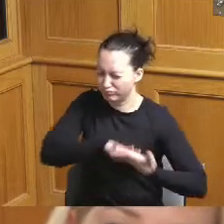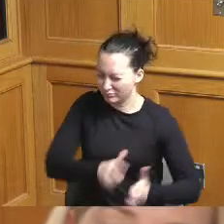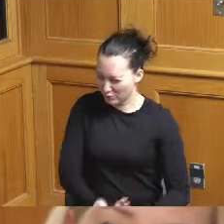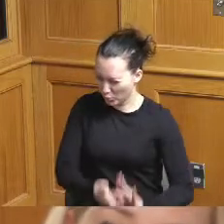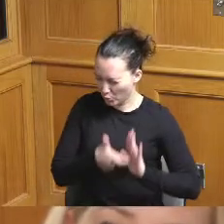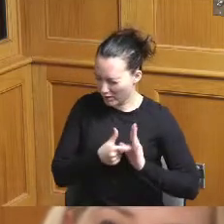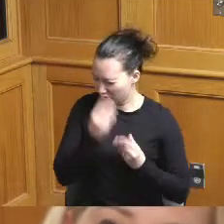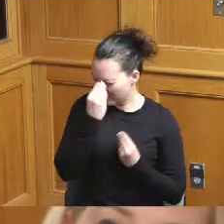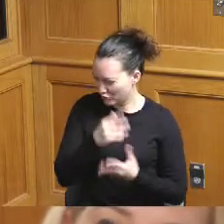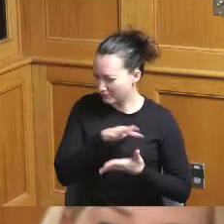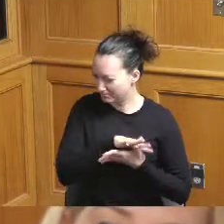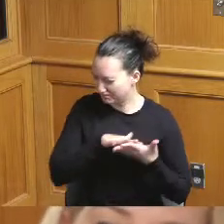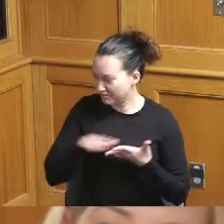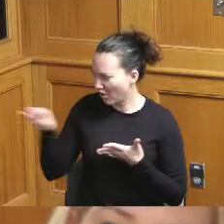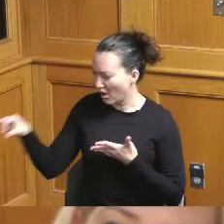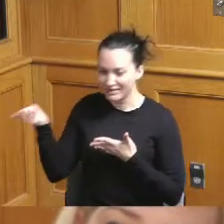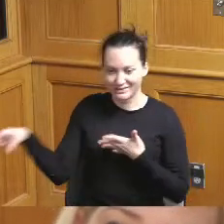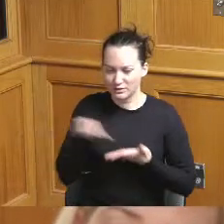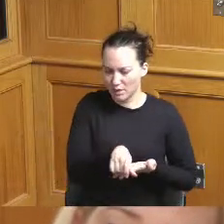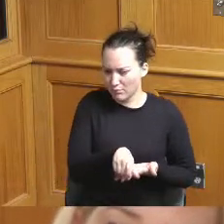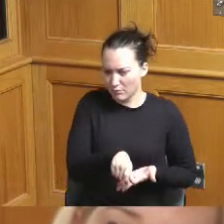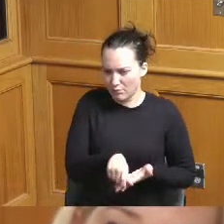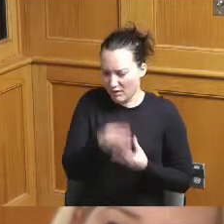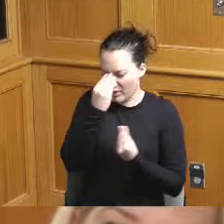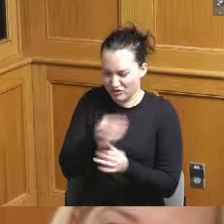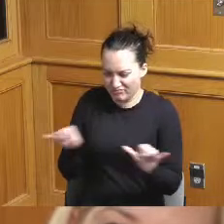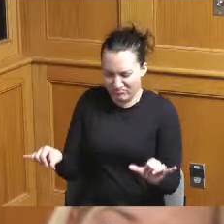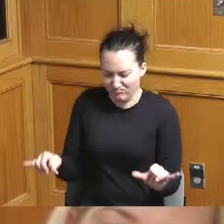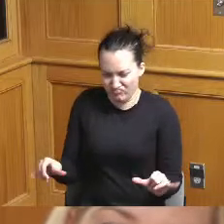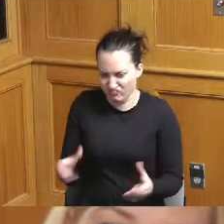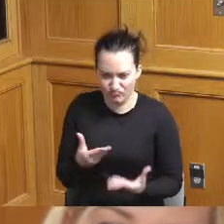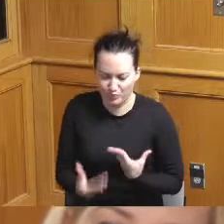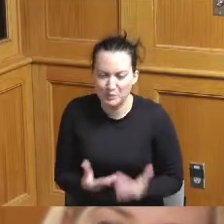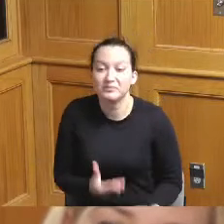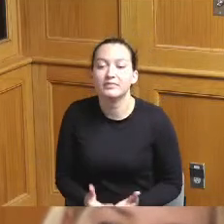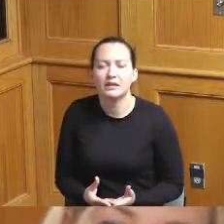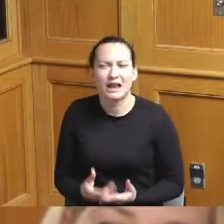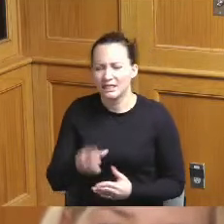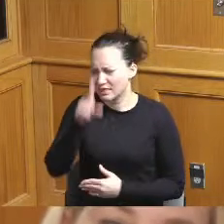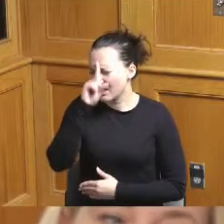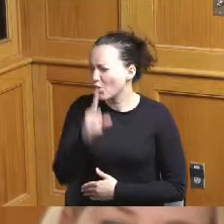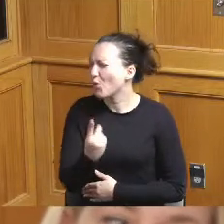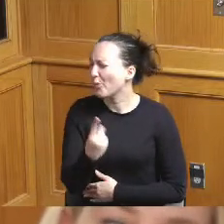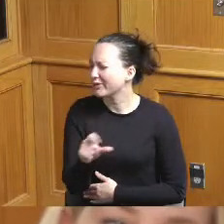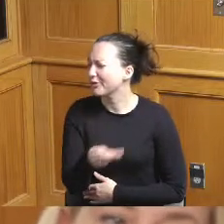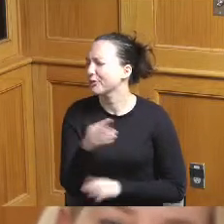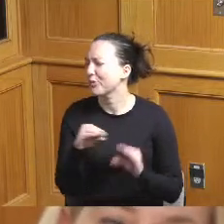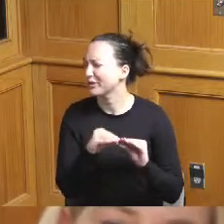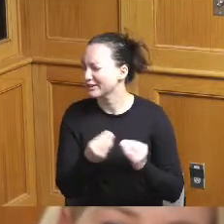information that's on it in in this case there is at least one other organization that has mailed